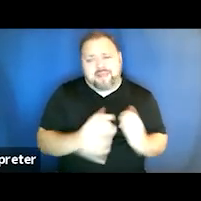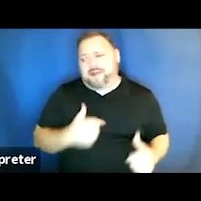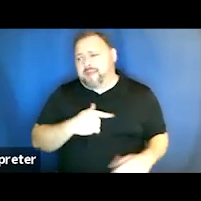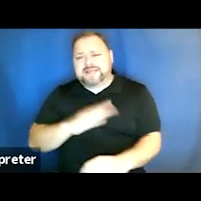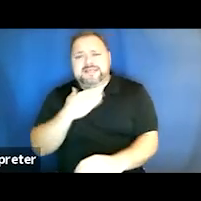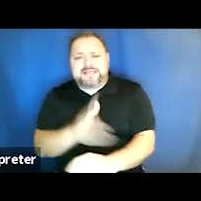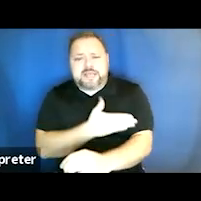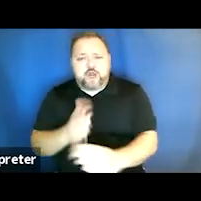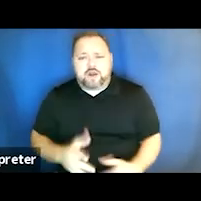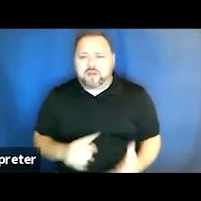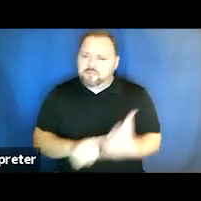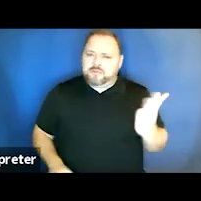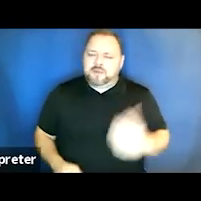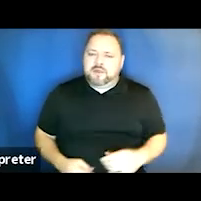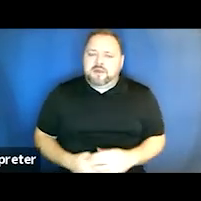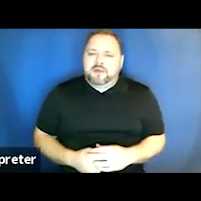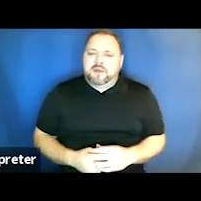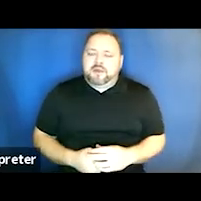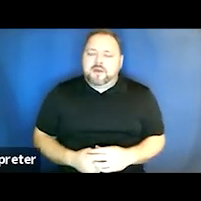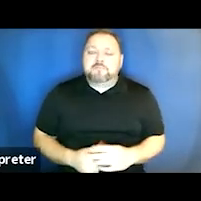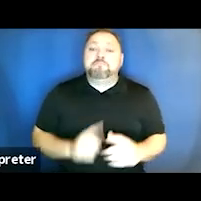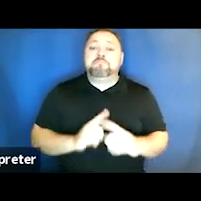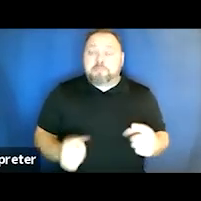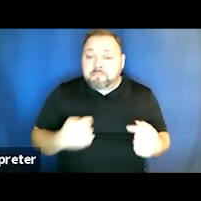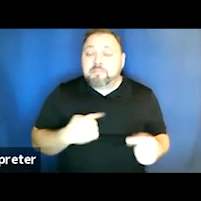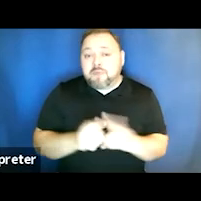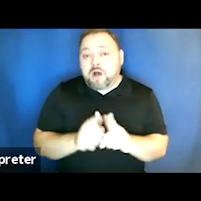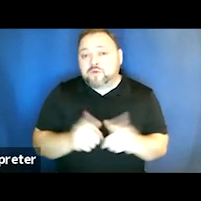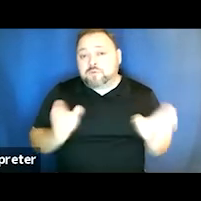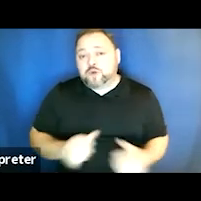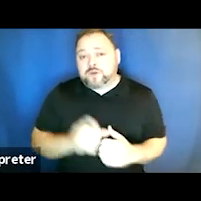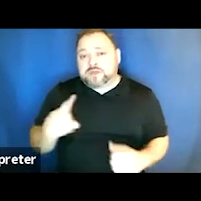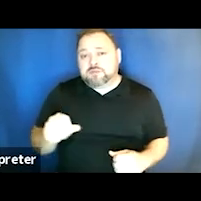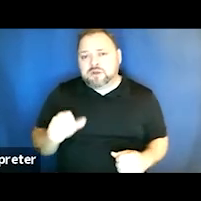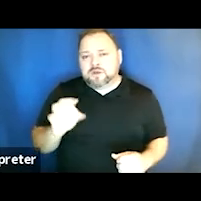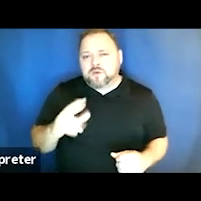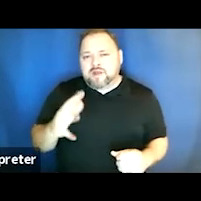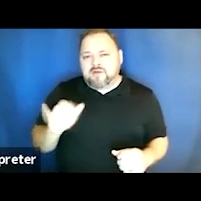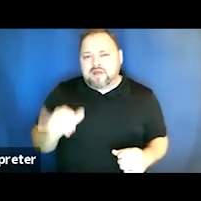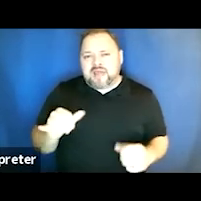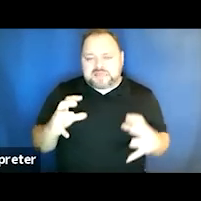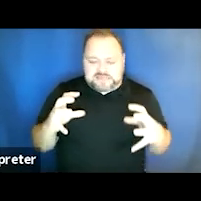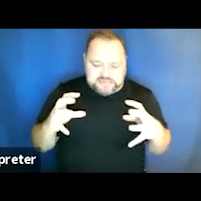I'm all these things. But I'm also a person with a disability, so it's that congealed set.